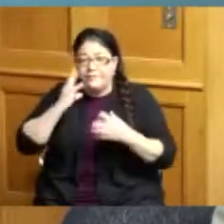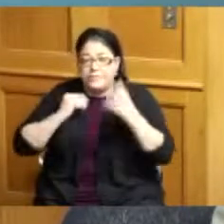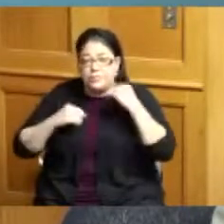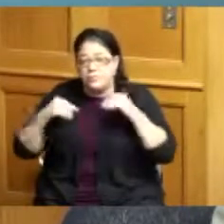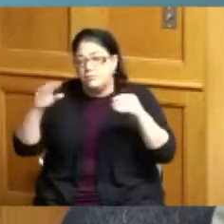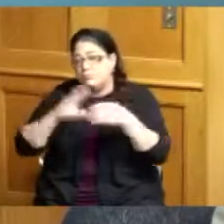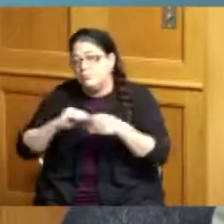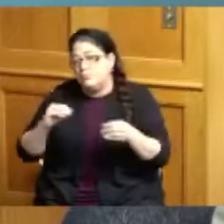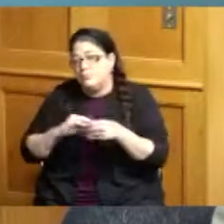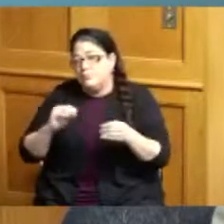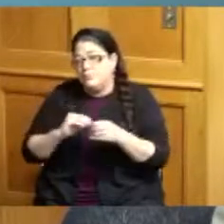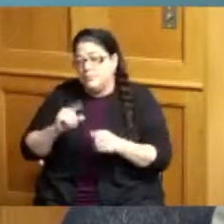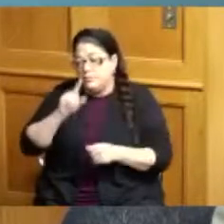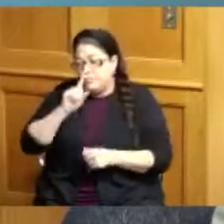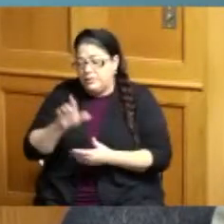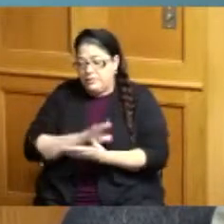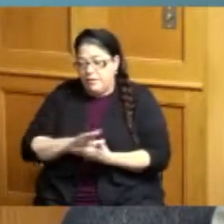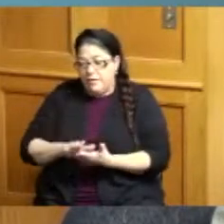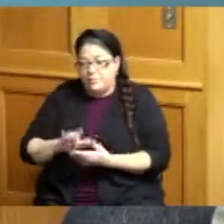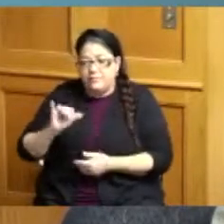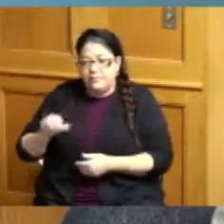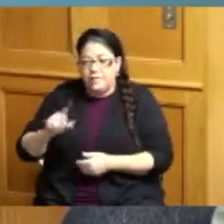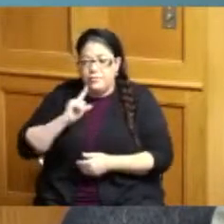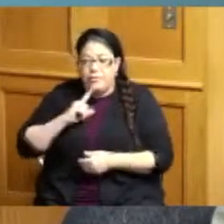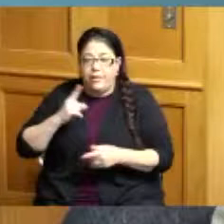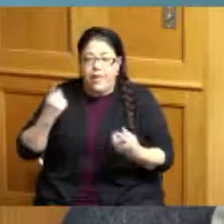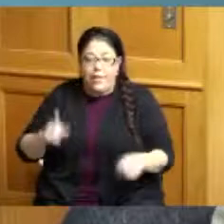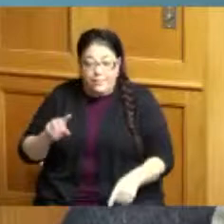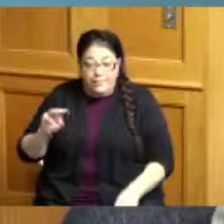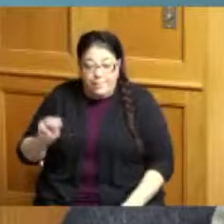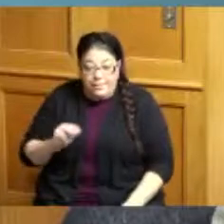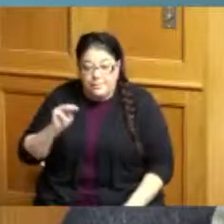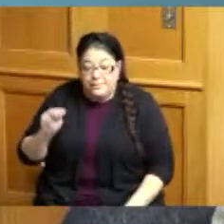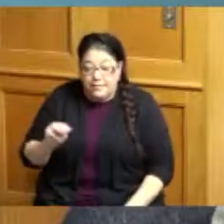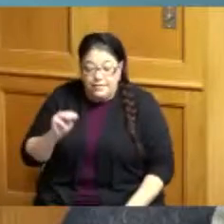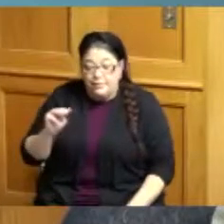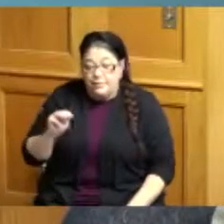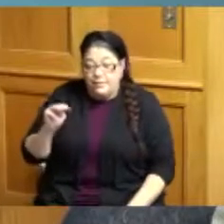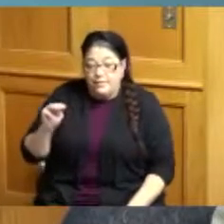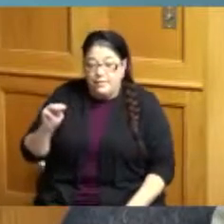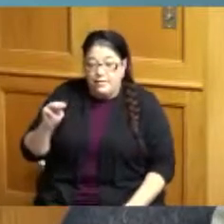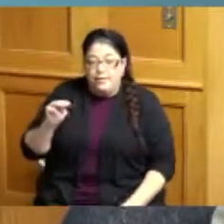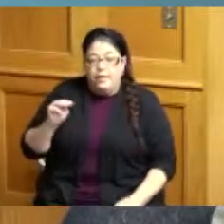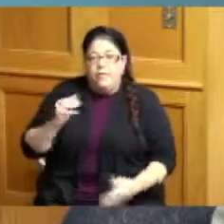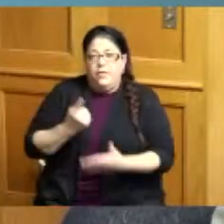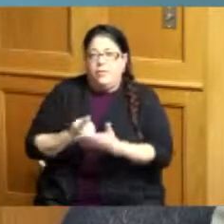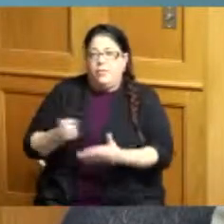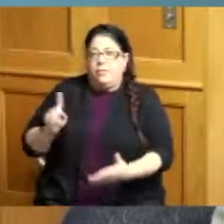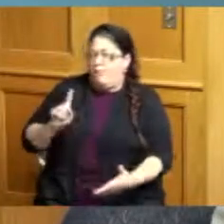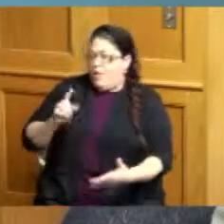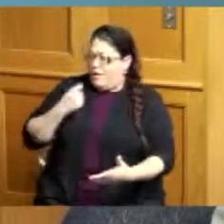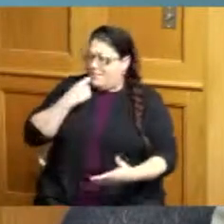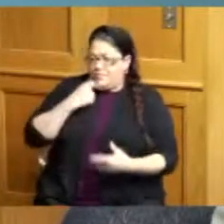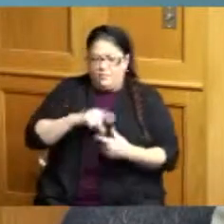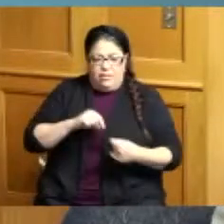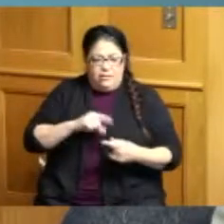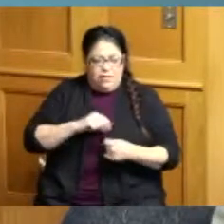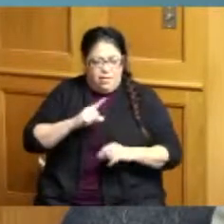it was just amazing that this was happening on Monday this week before I had talked about when